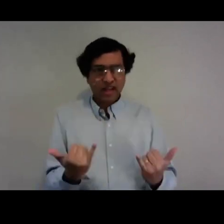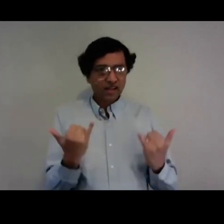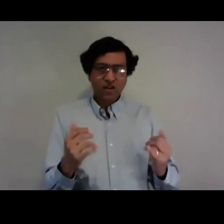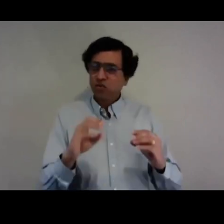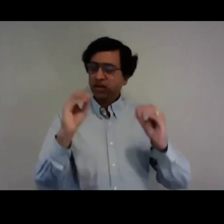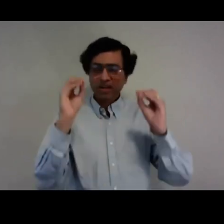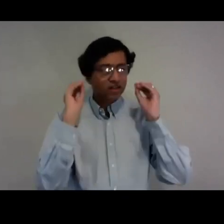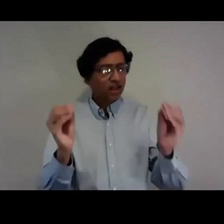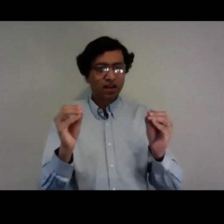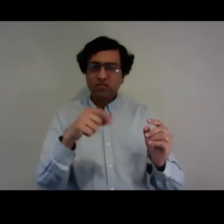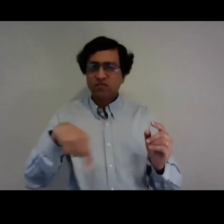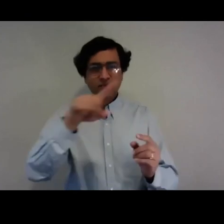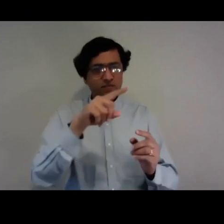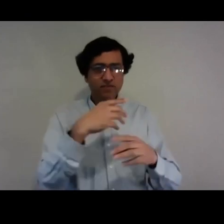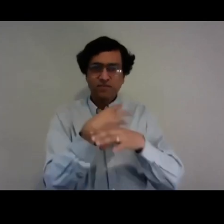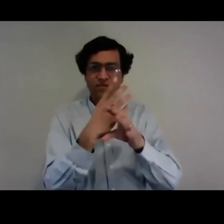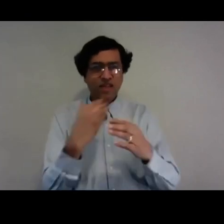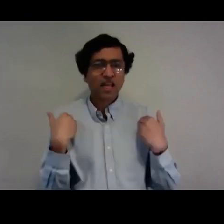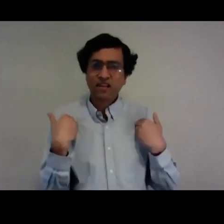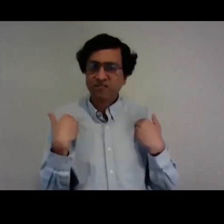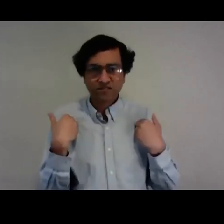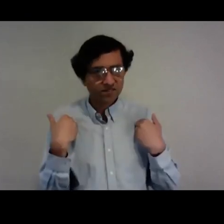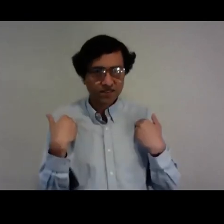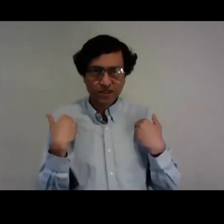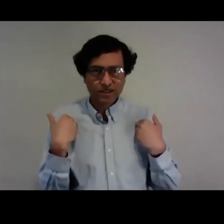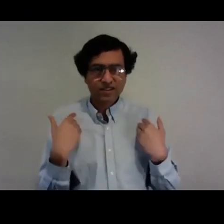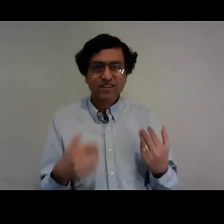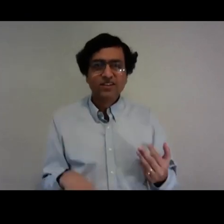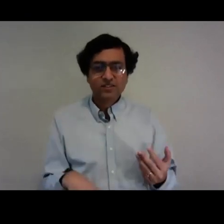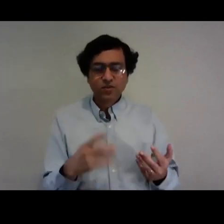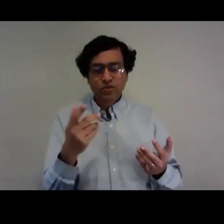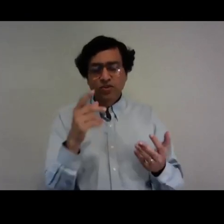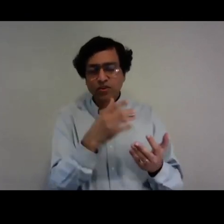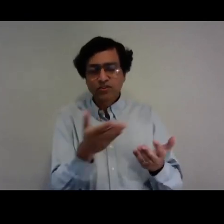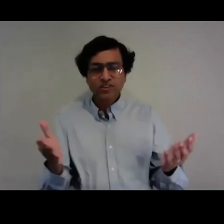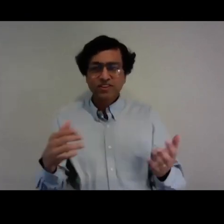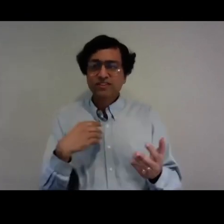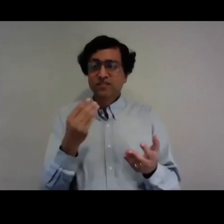their particular screens as well for where the person is. Currently none of that exists.